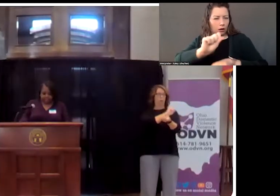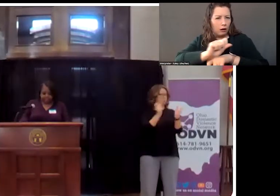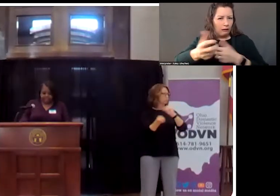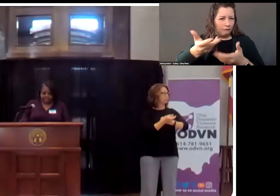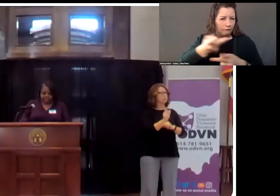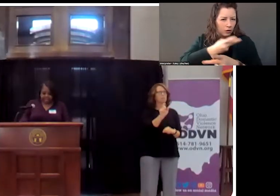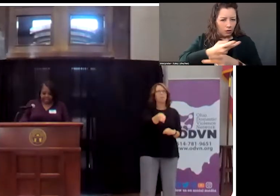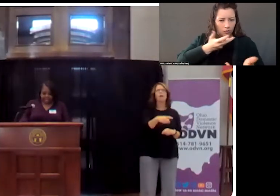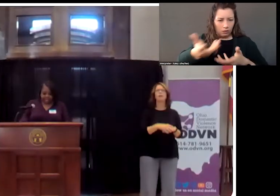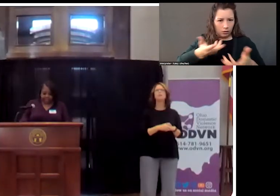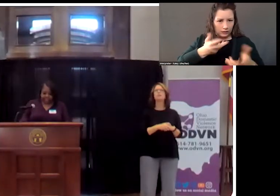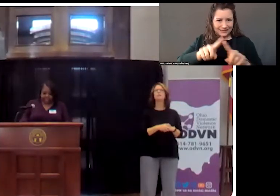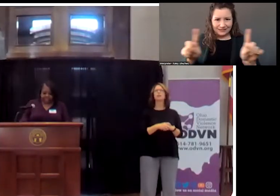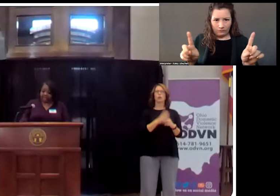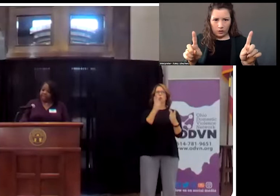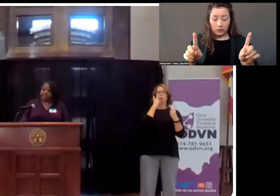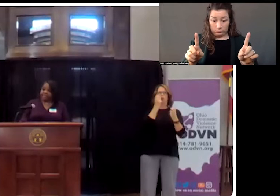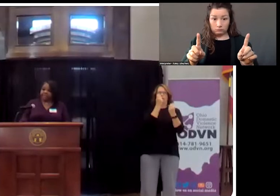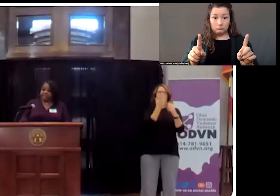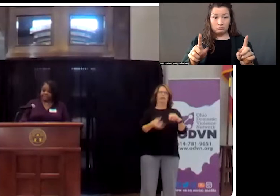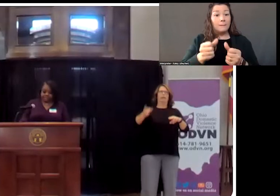Many of us saw an increase in the need for services.